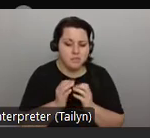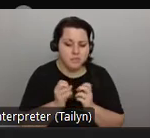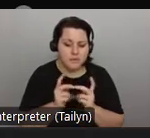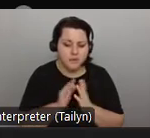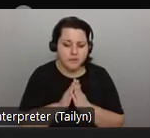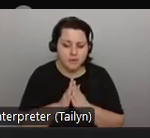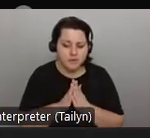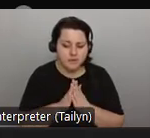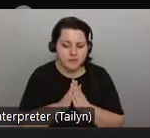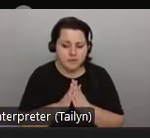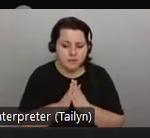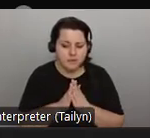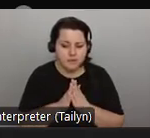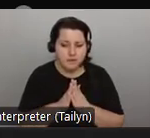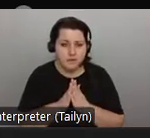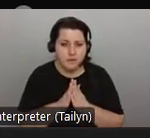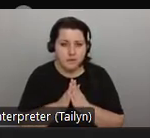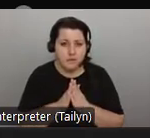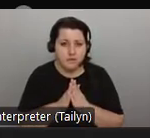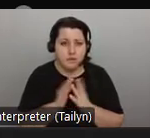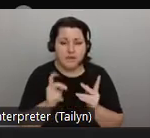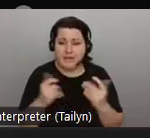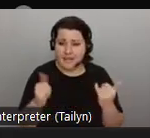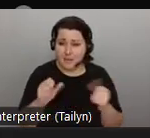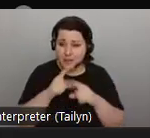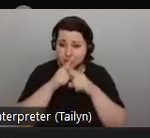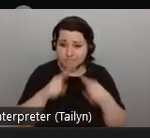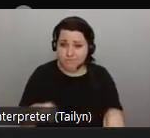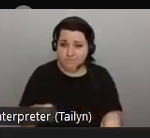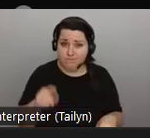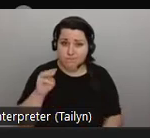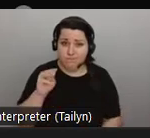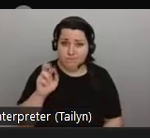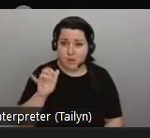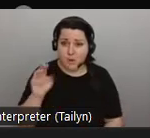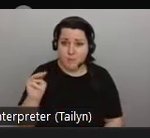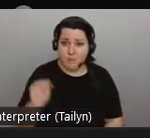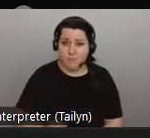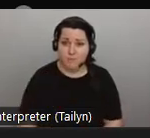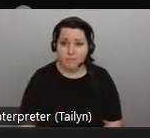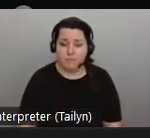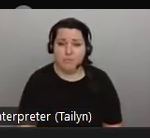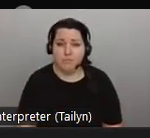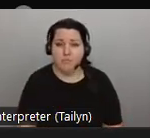OK. OK! You should be able to talk if you'd like.